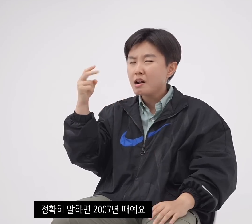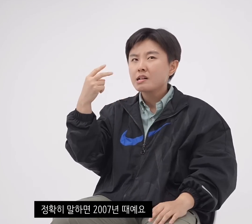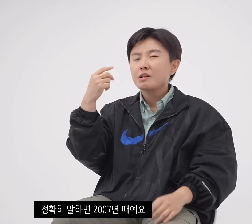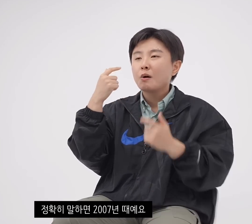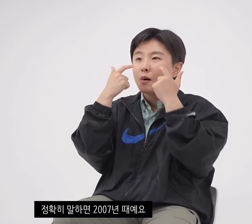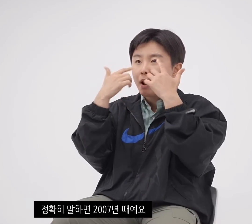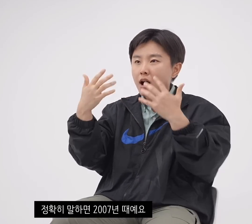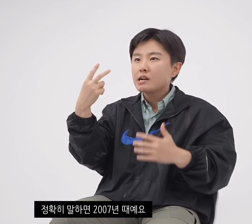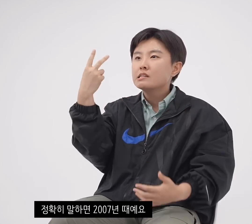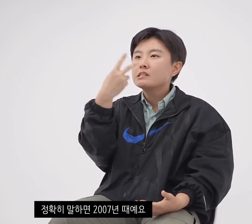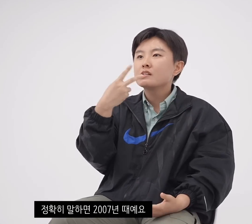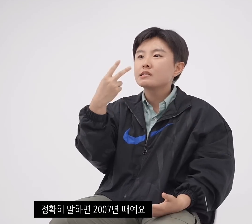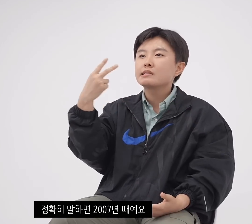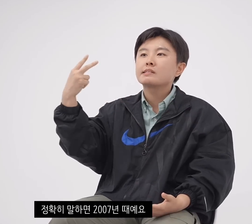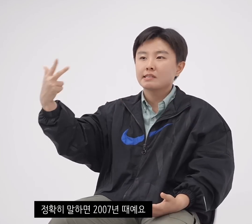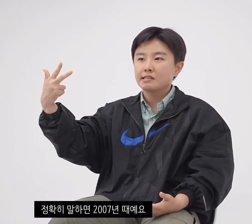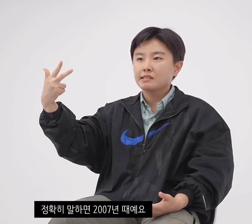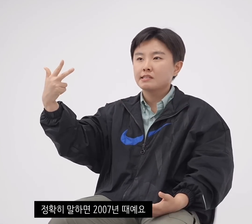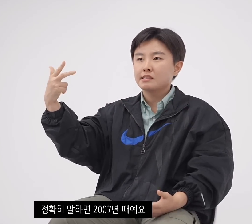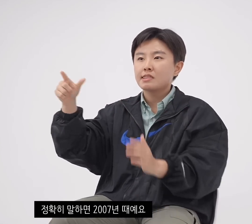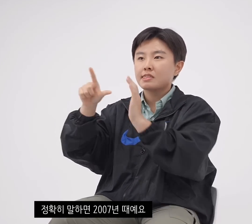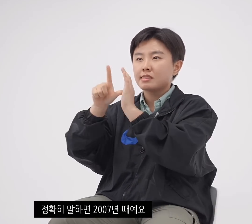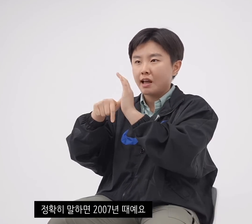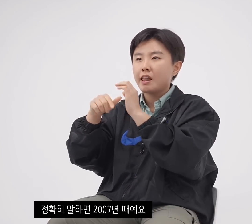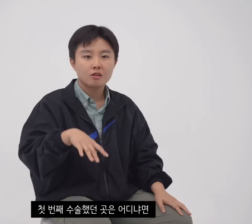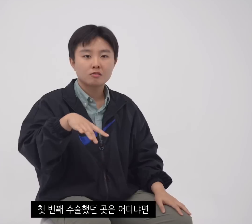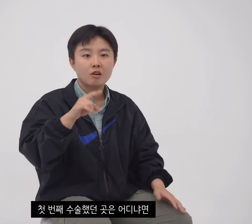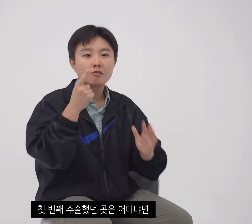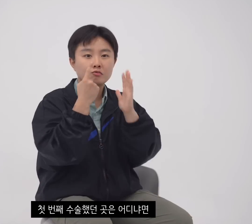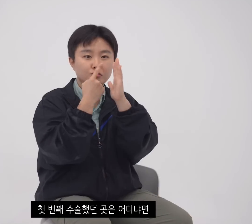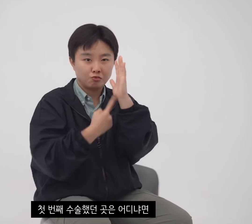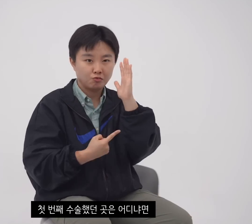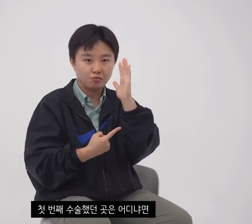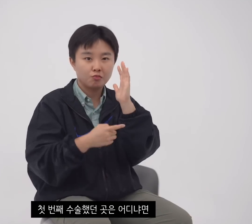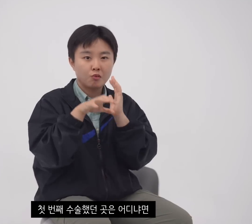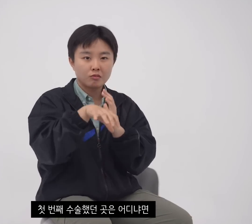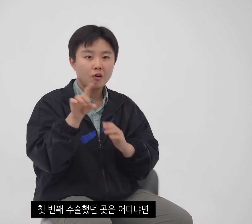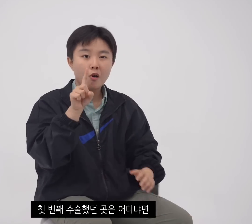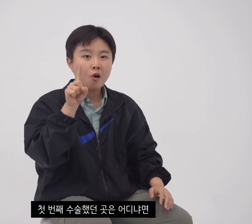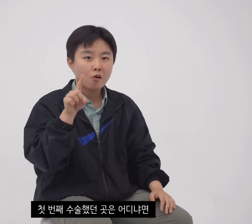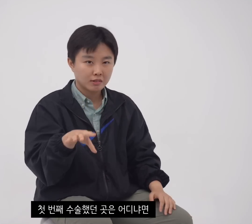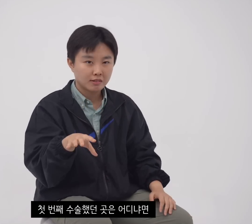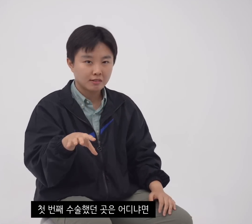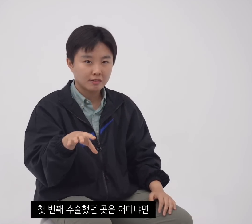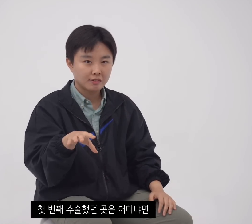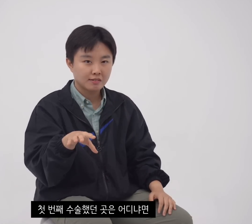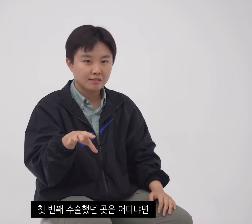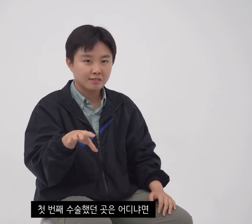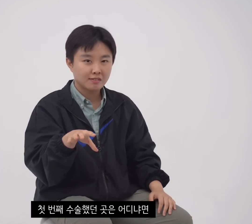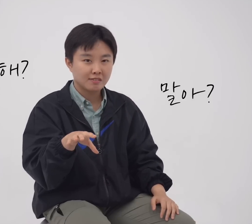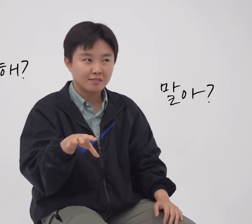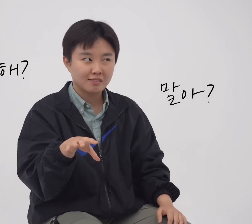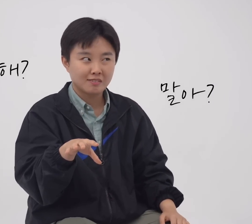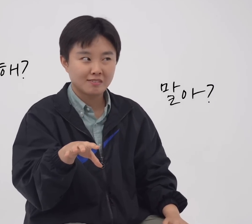To be exact, it was in 2007. Where was the first surgery done? Tell or not?